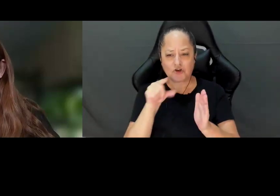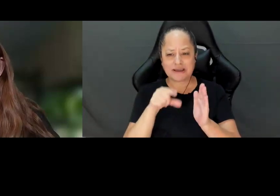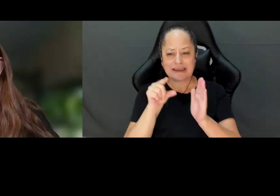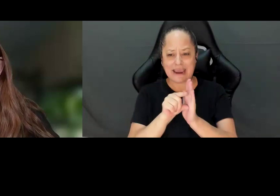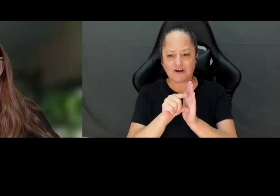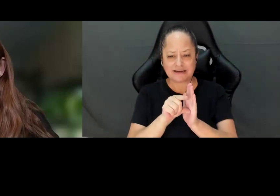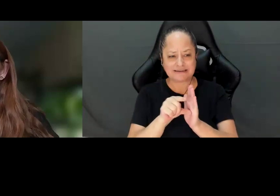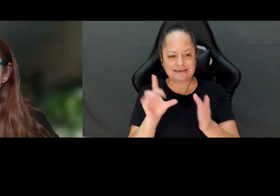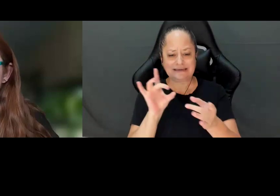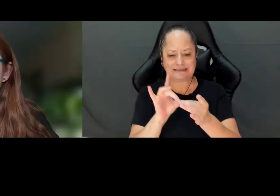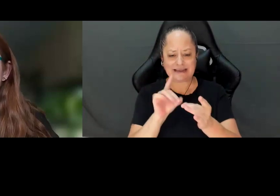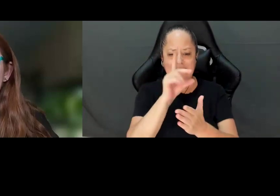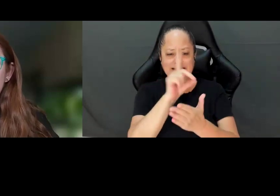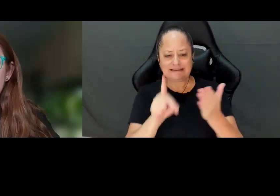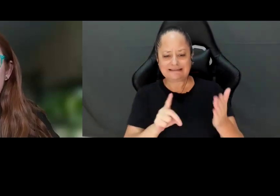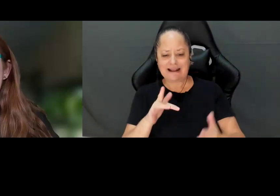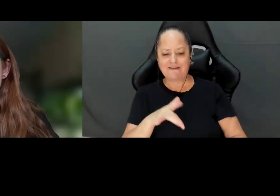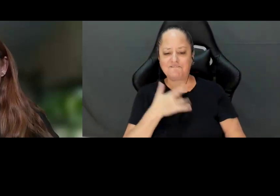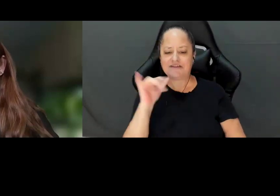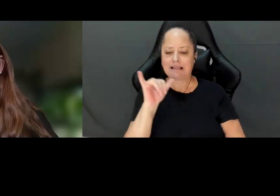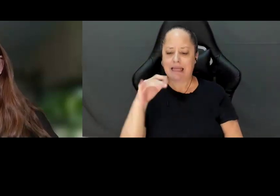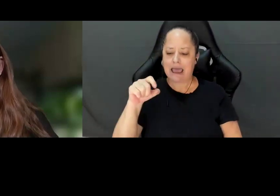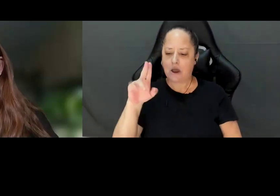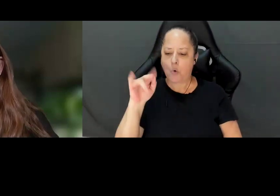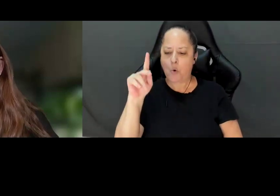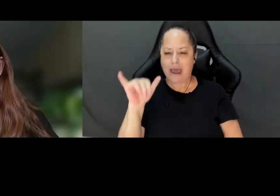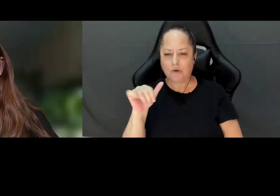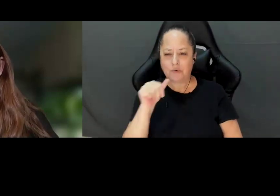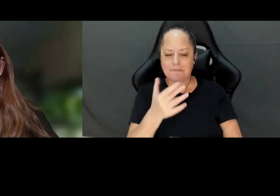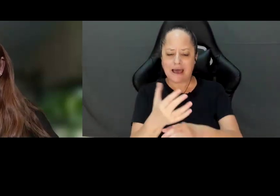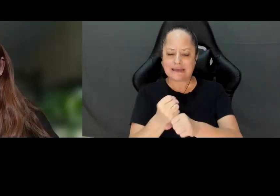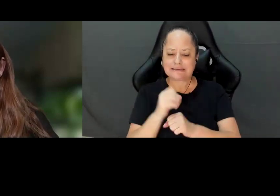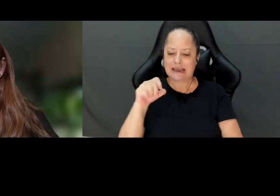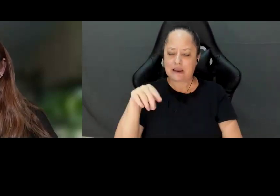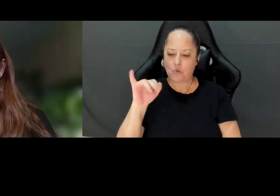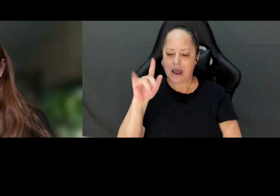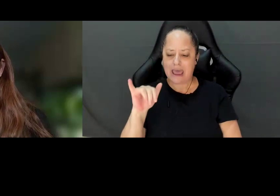It's designed to feel like equity but not take an equity stake in your business.